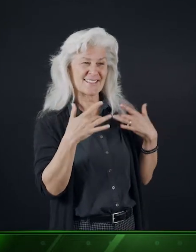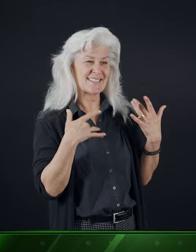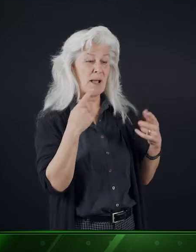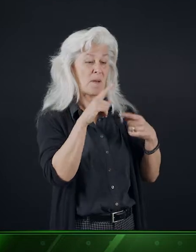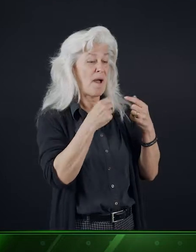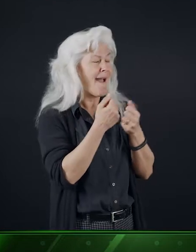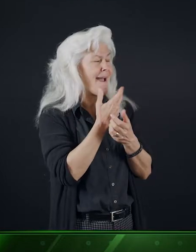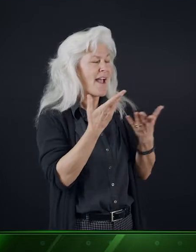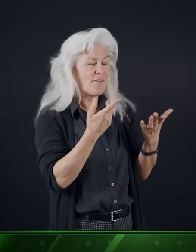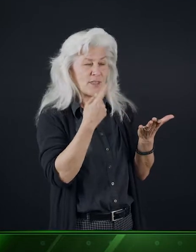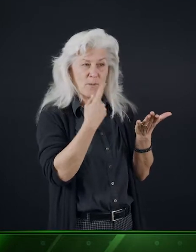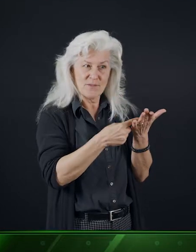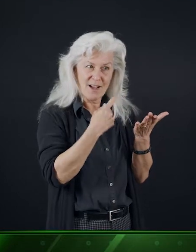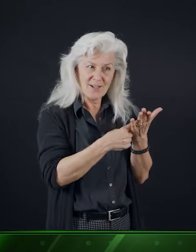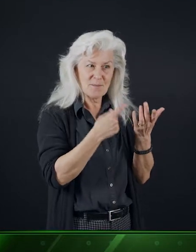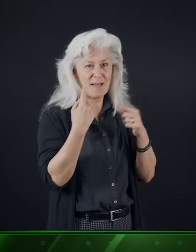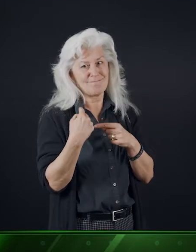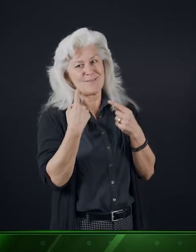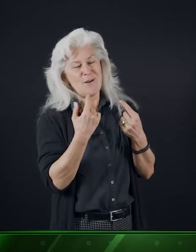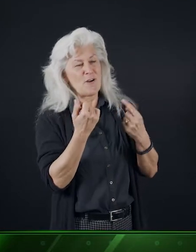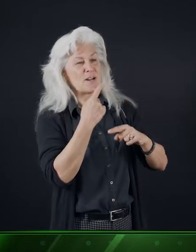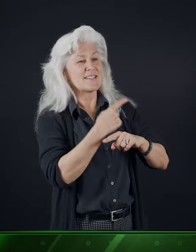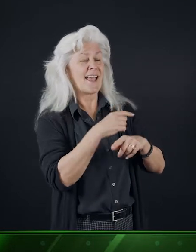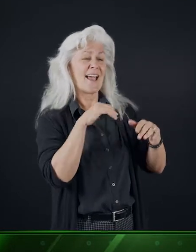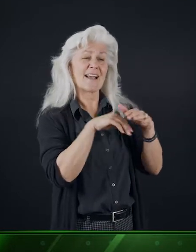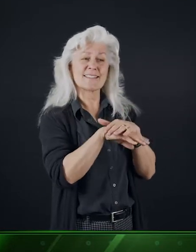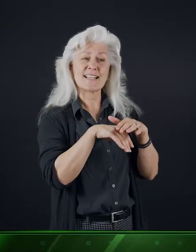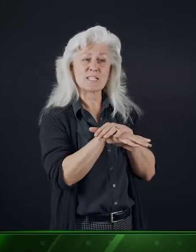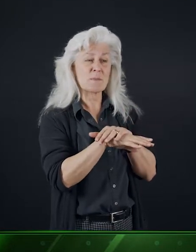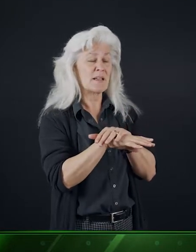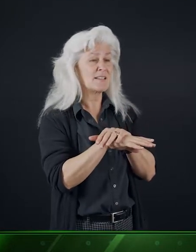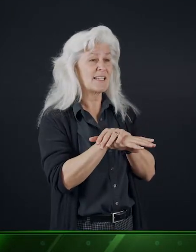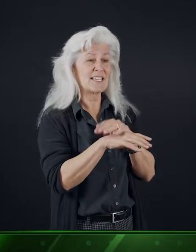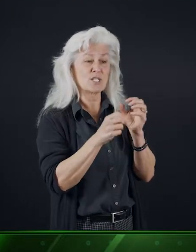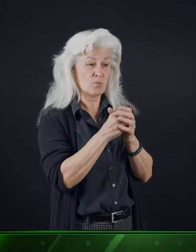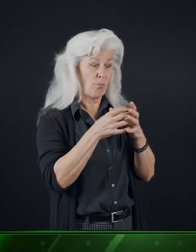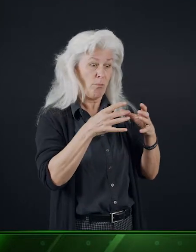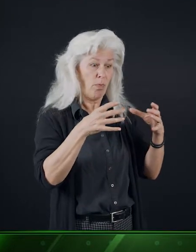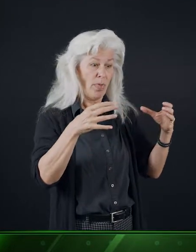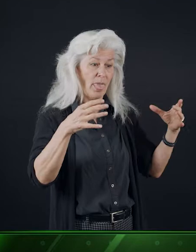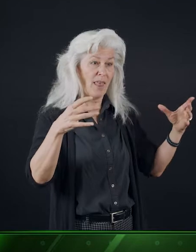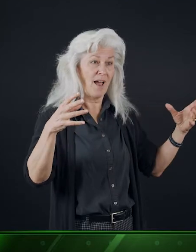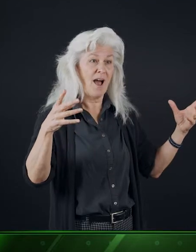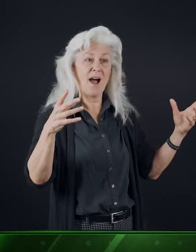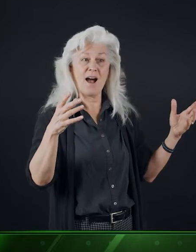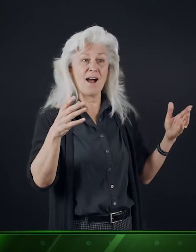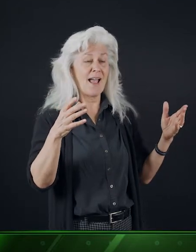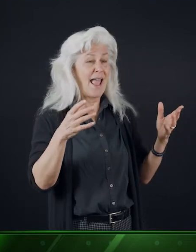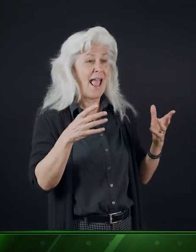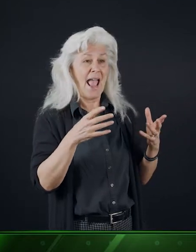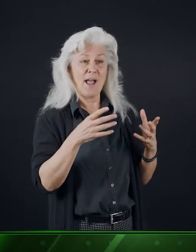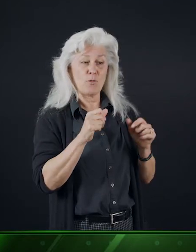Accessibility is just an ever-growing field where its boundaries are continually expanded over and over again